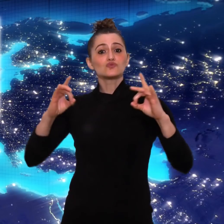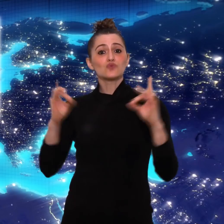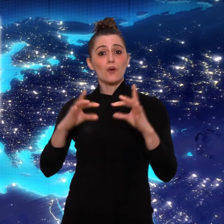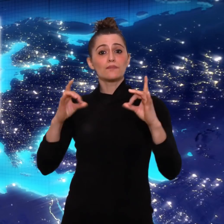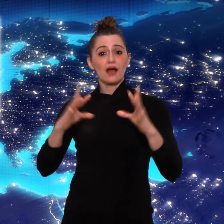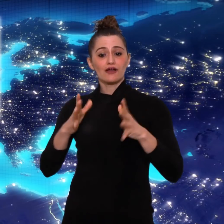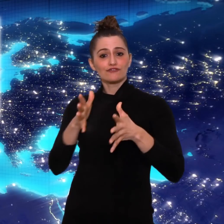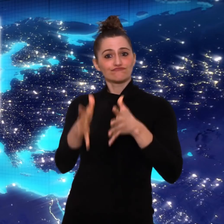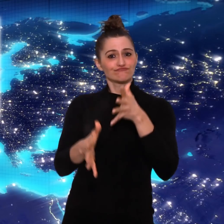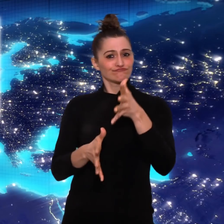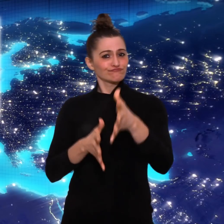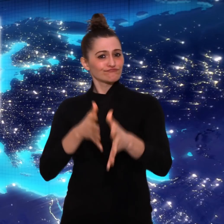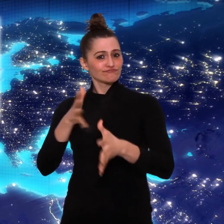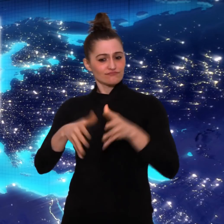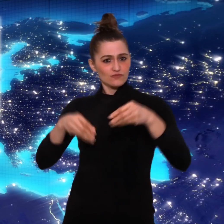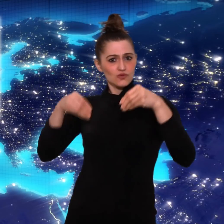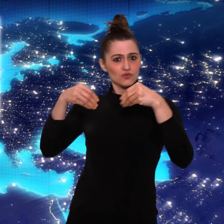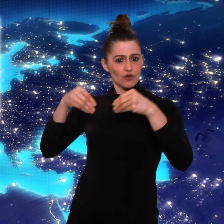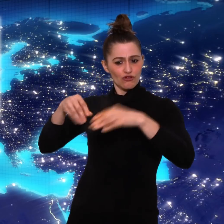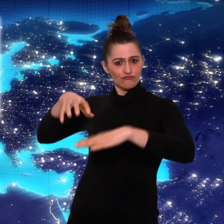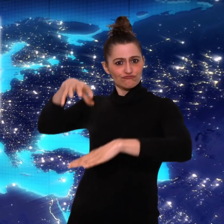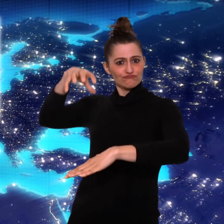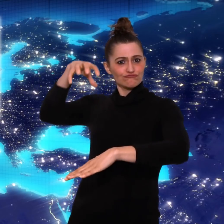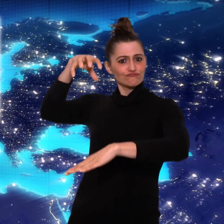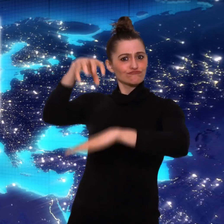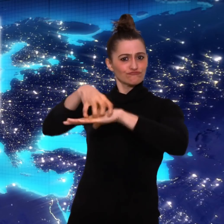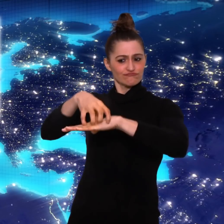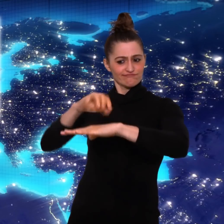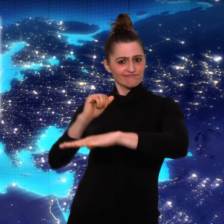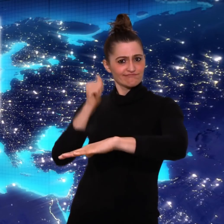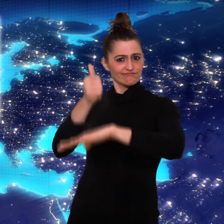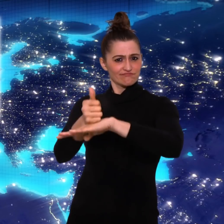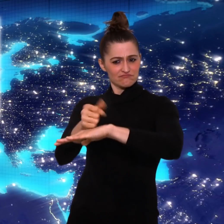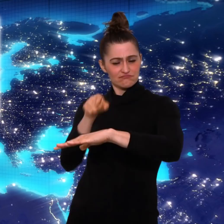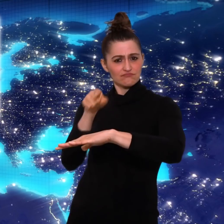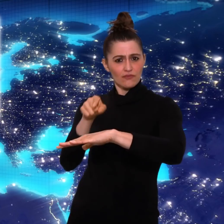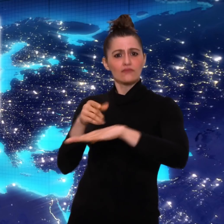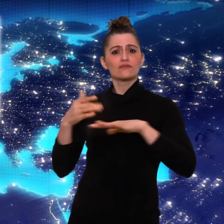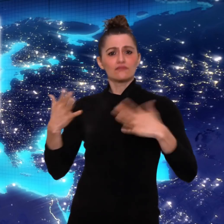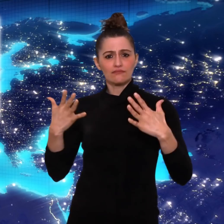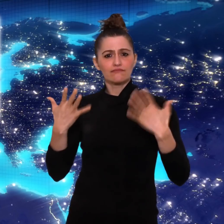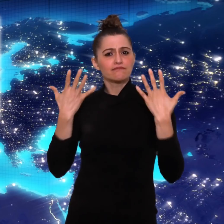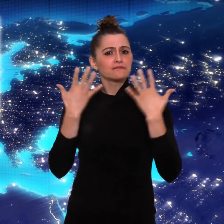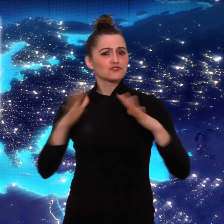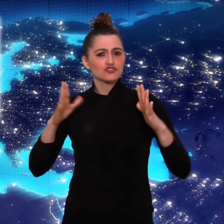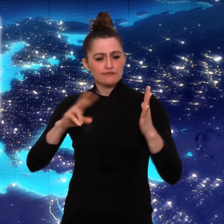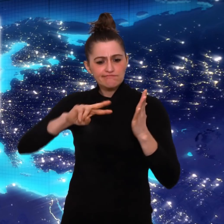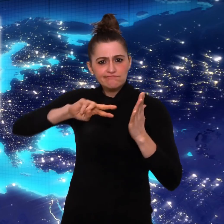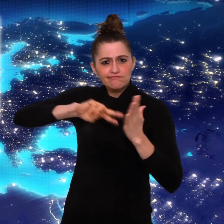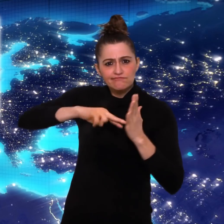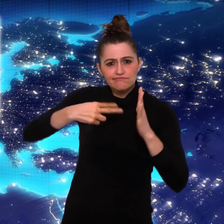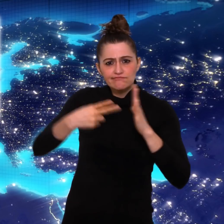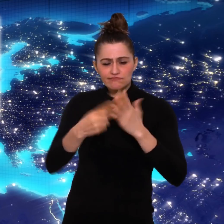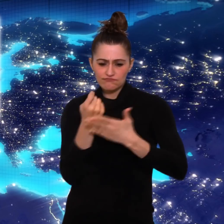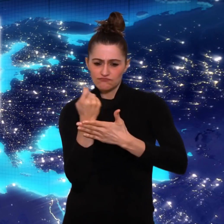The “Starbucks Signing Store” was